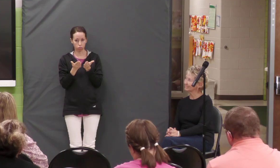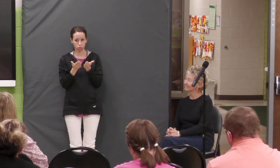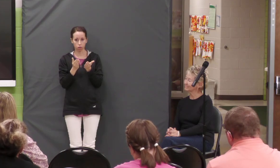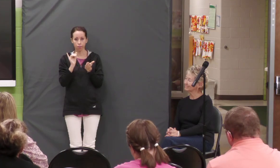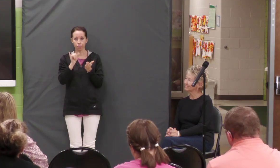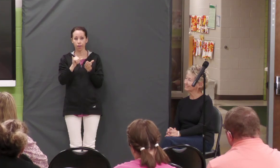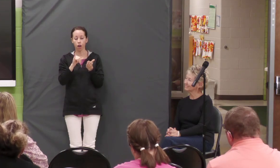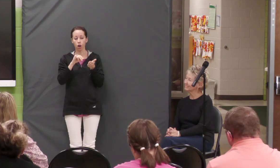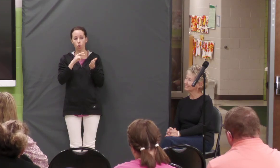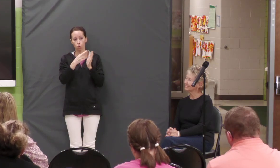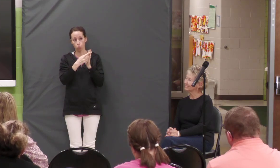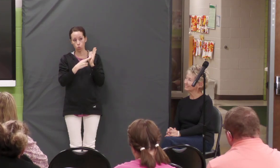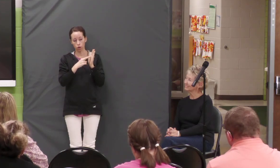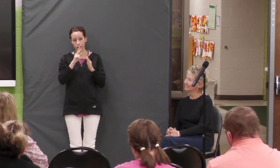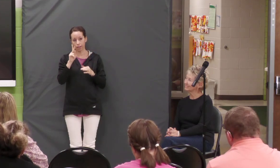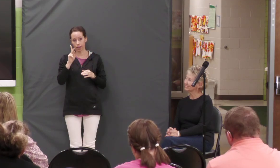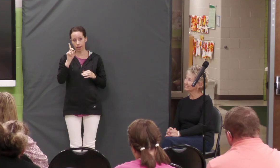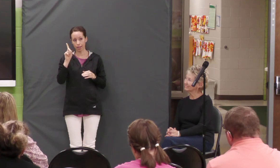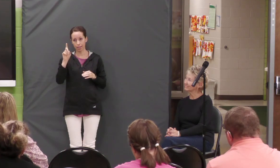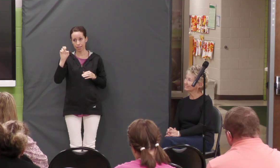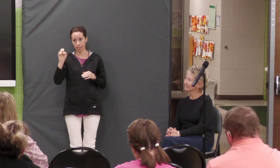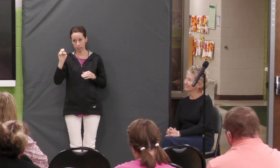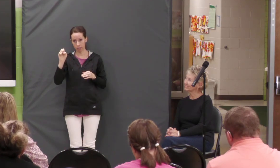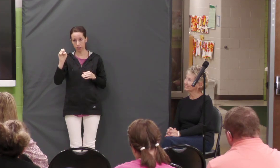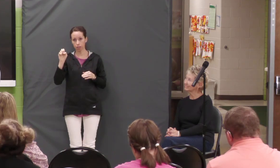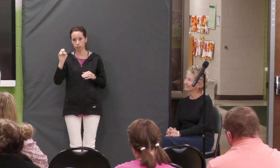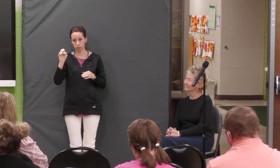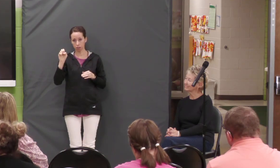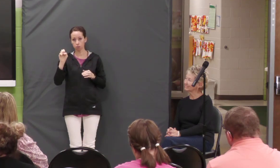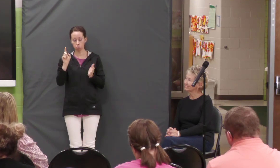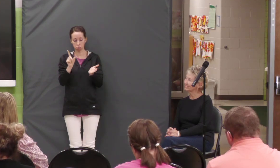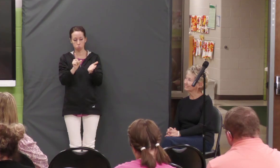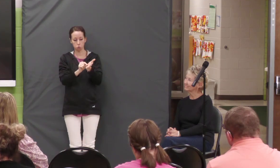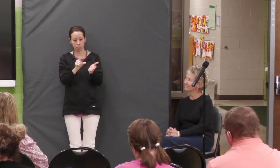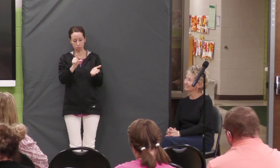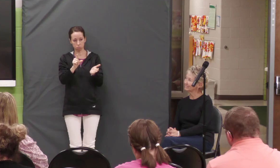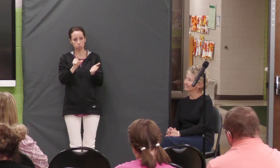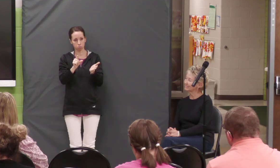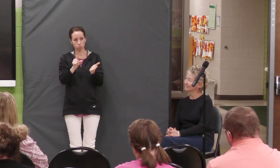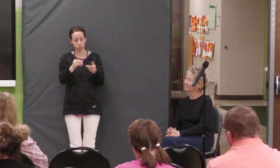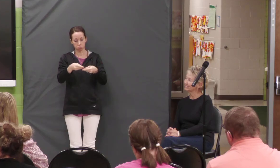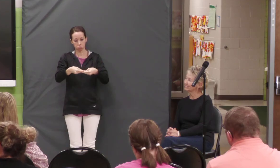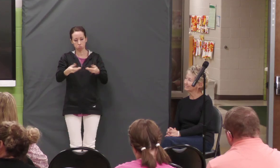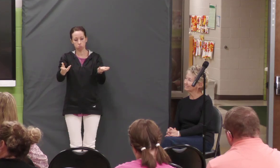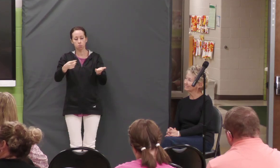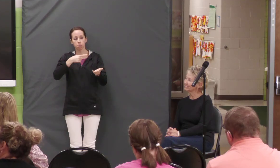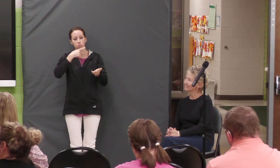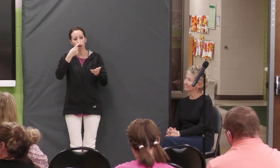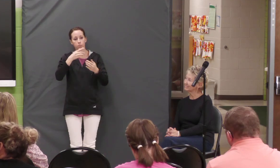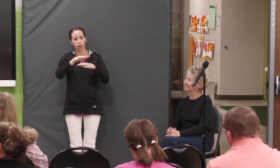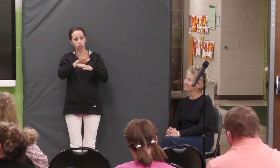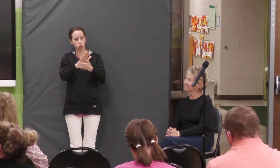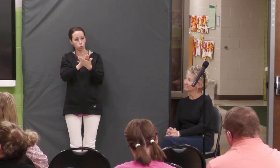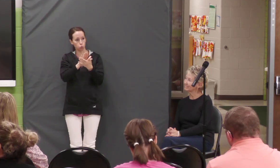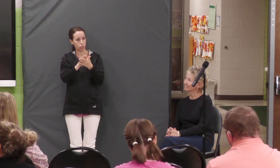came up with with the intention of giving them to public school districts um public school districts